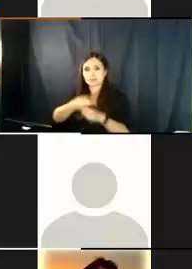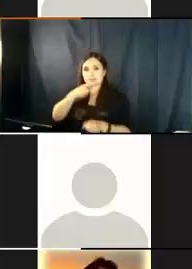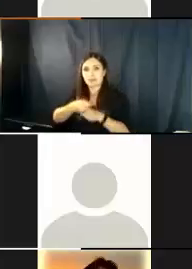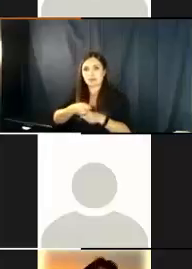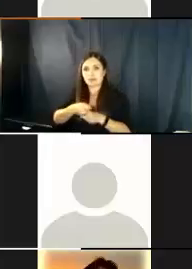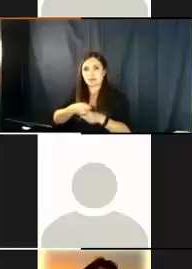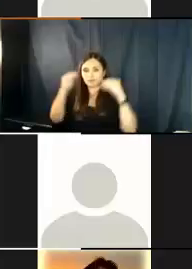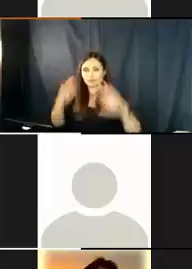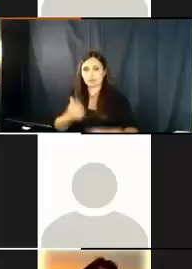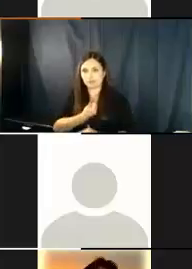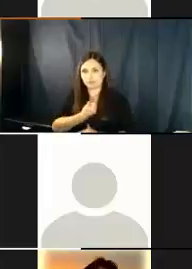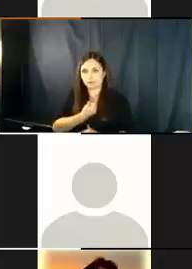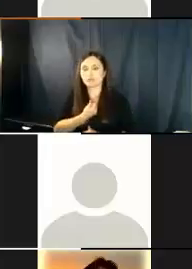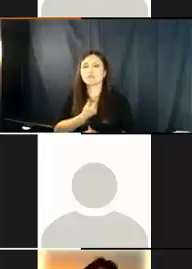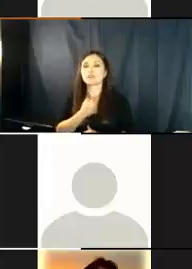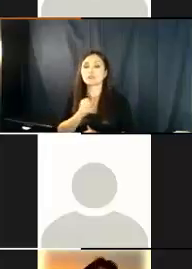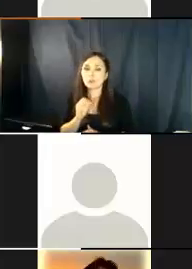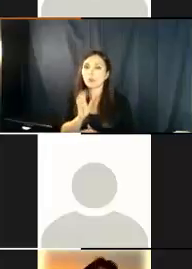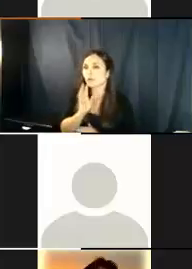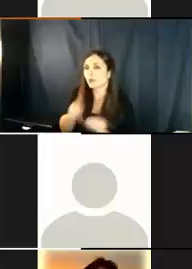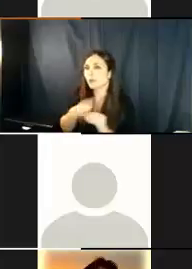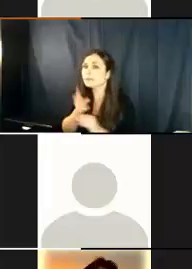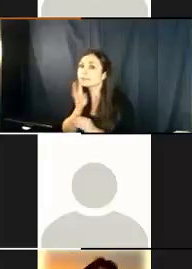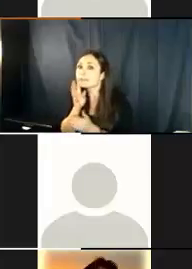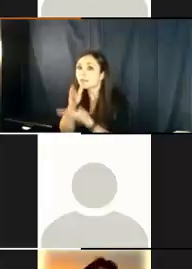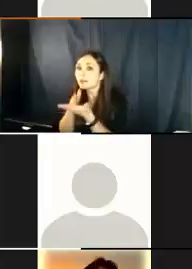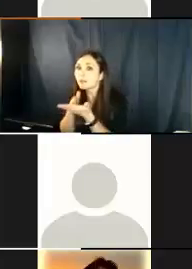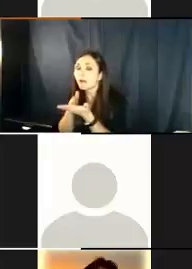So talking about the speaking portion of the exam.